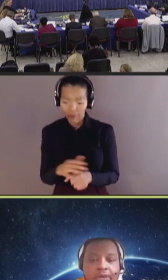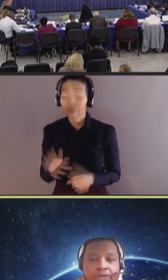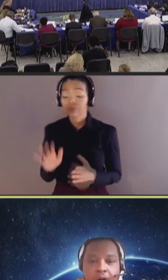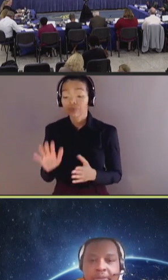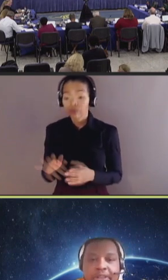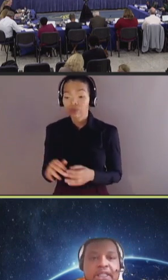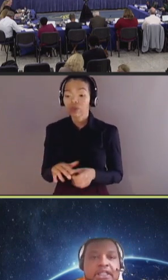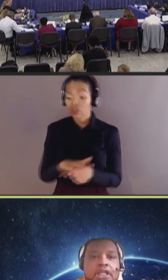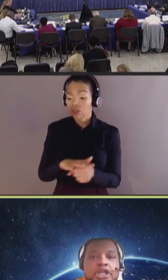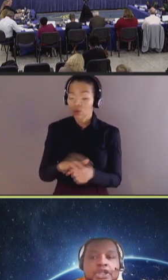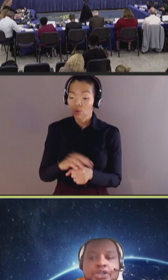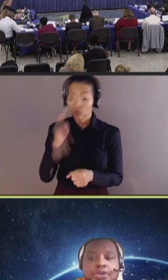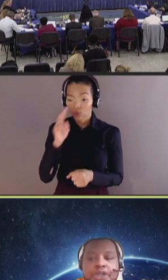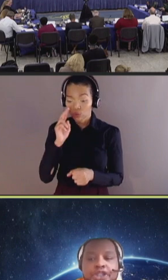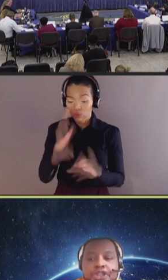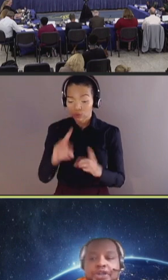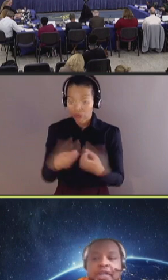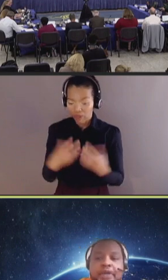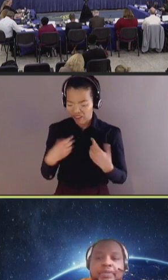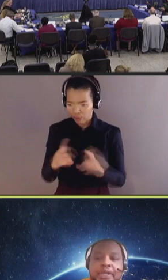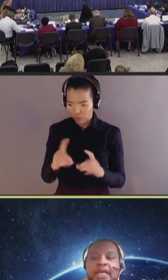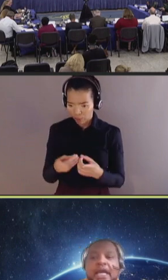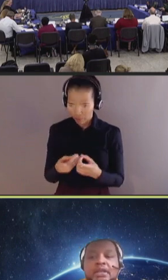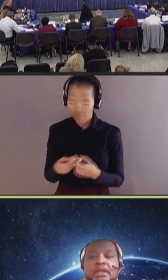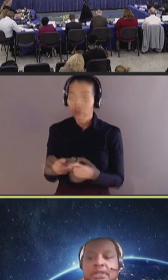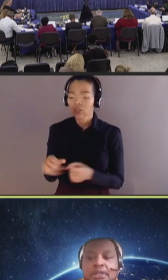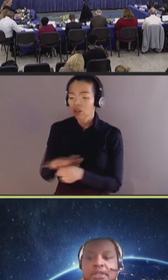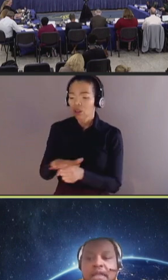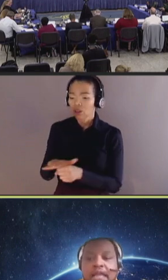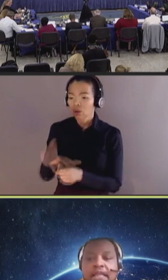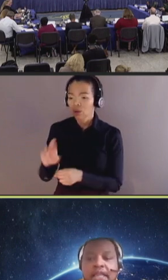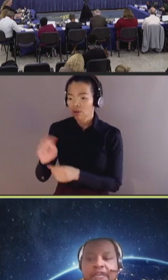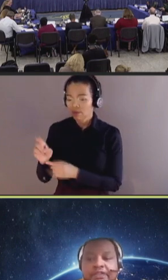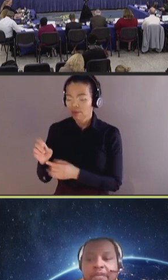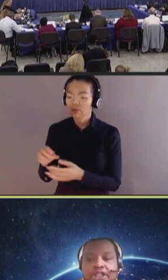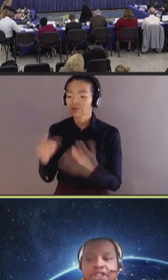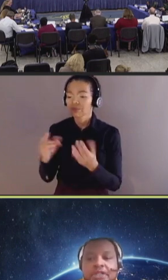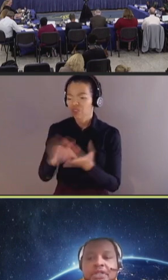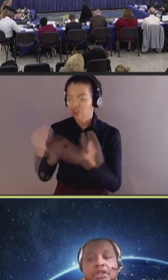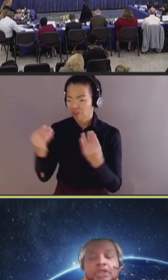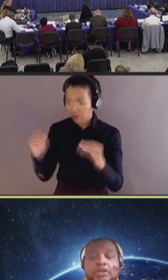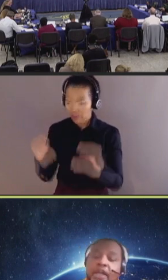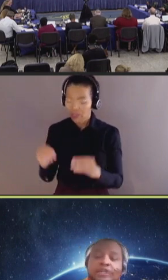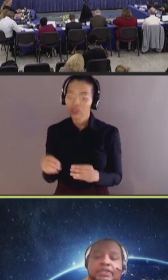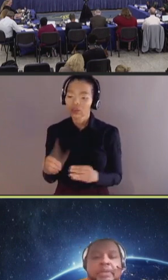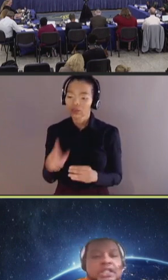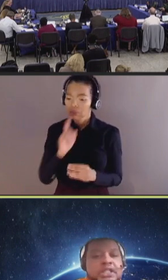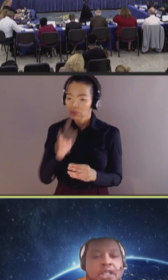local pharmacies, to ensure that we got those -- got that information, the correct information to